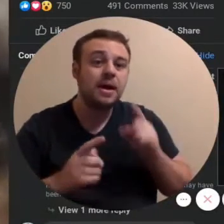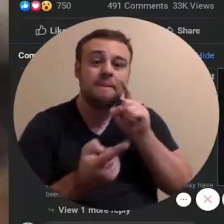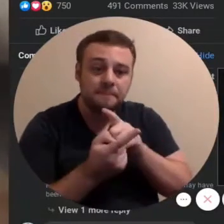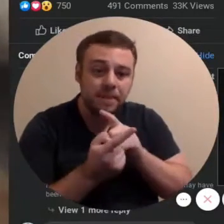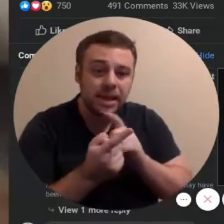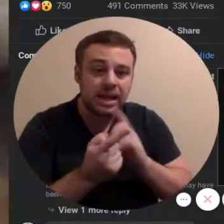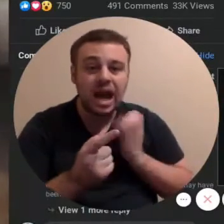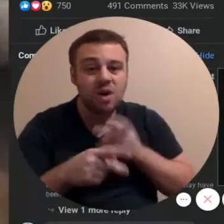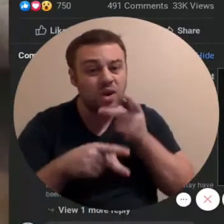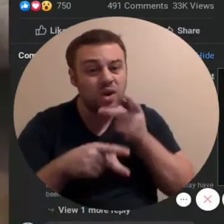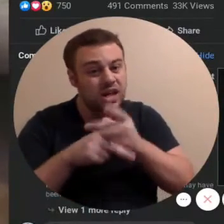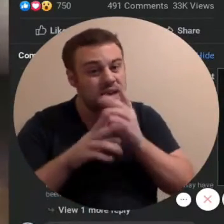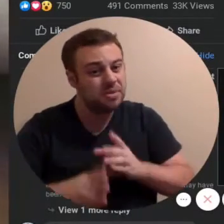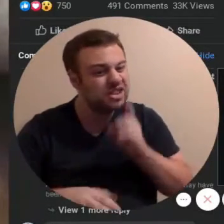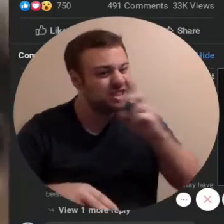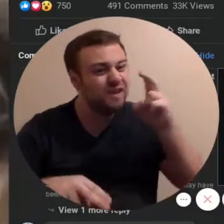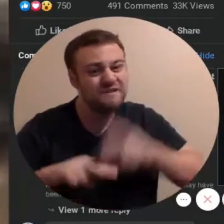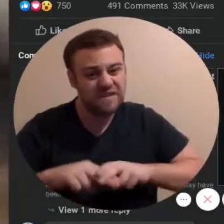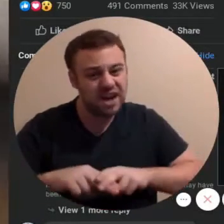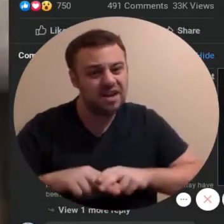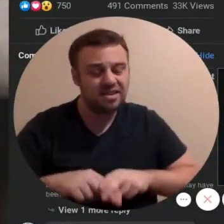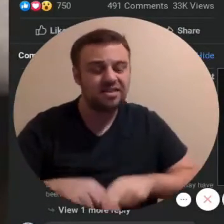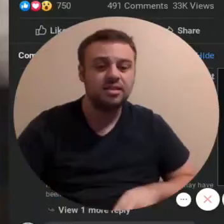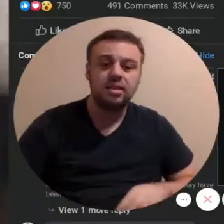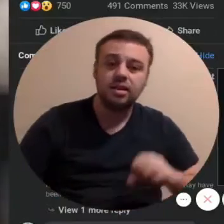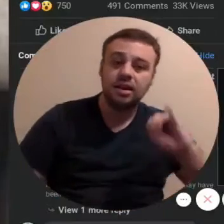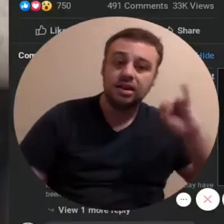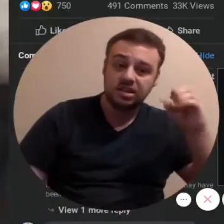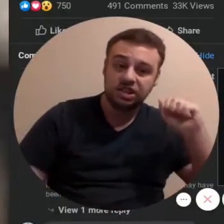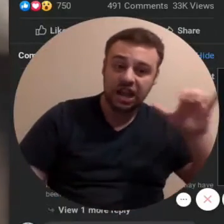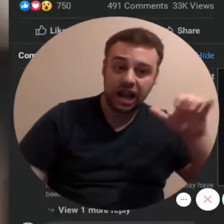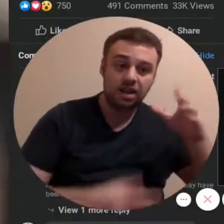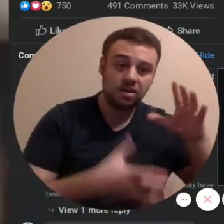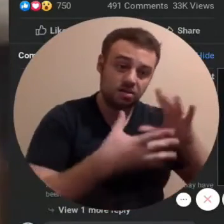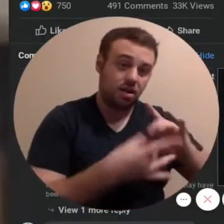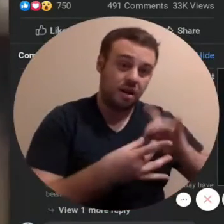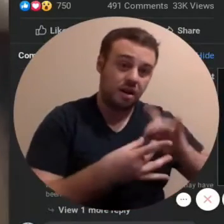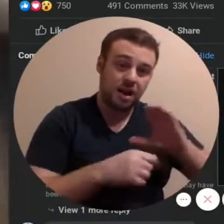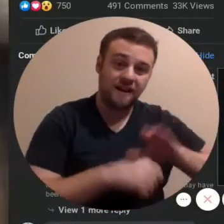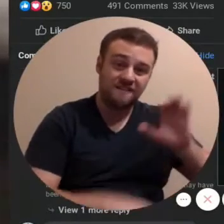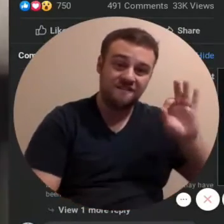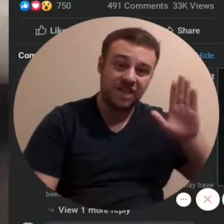in. You guys, Jay Weston- our art director up here, he has done some beautiful